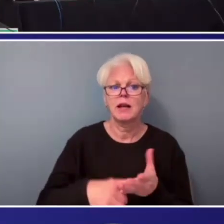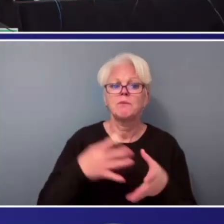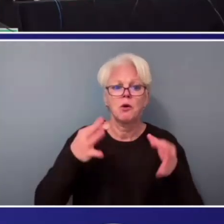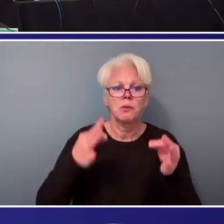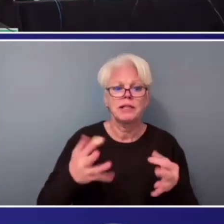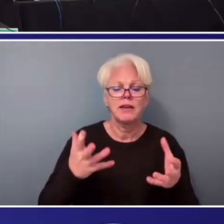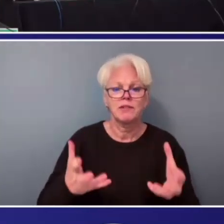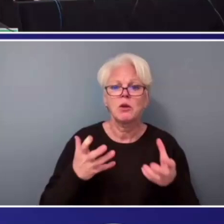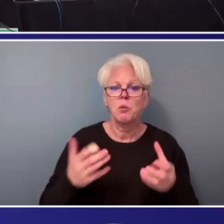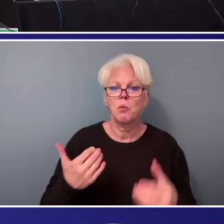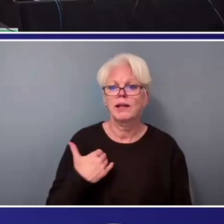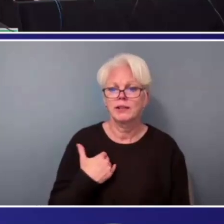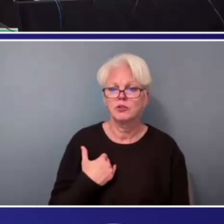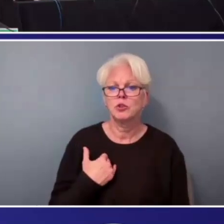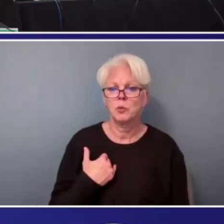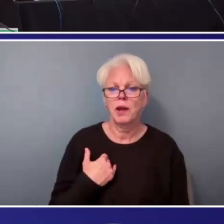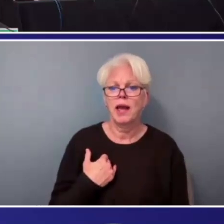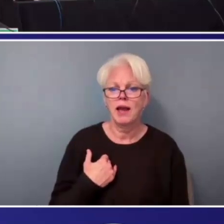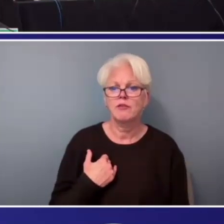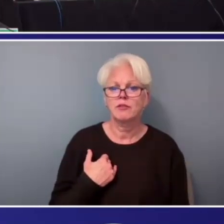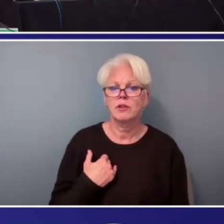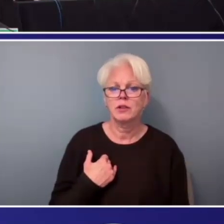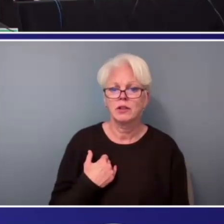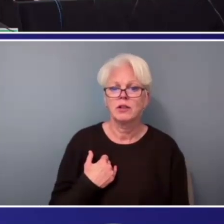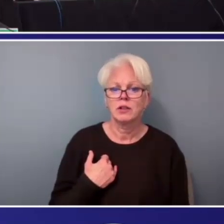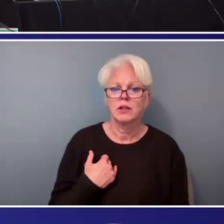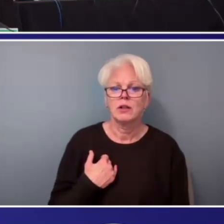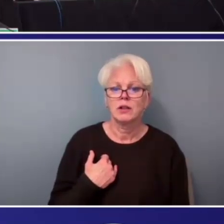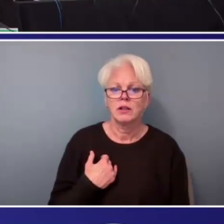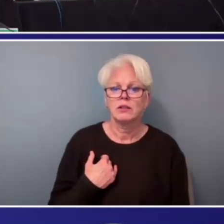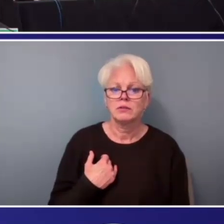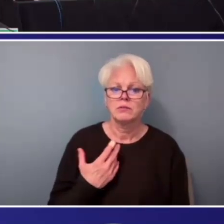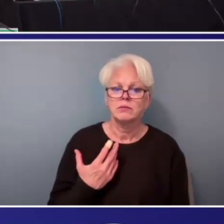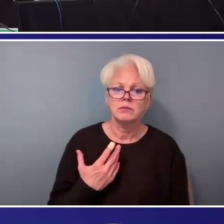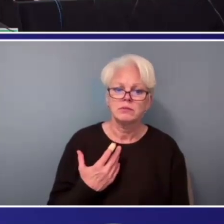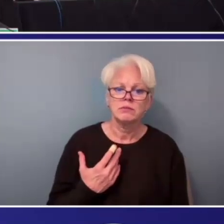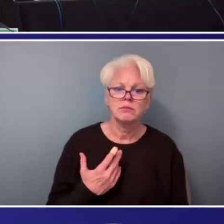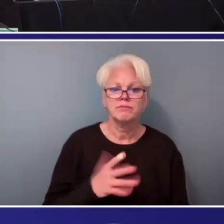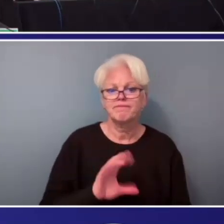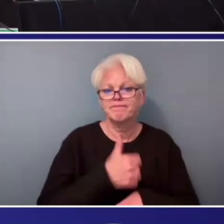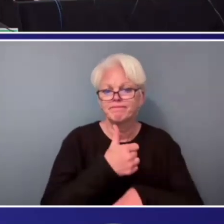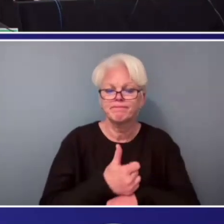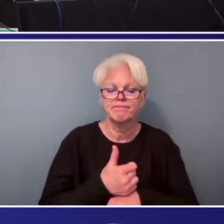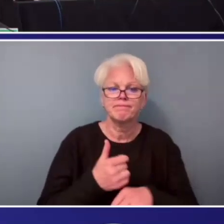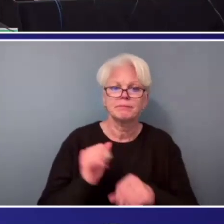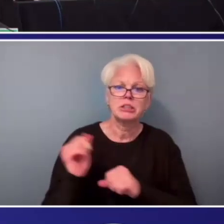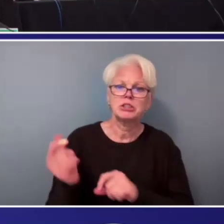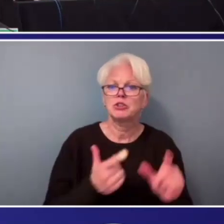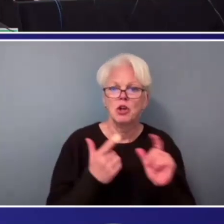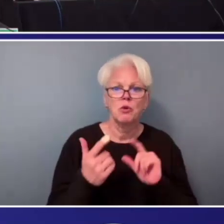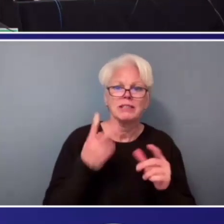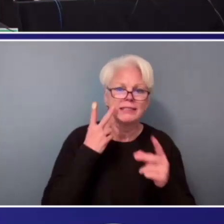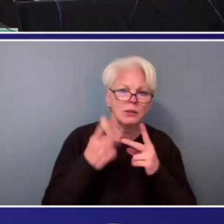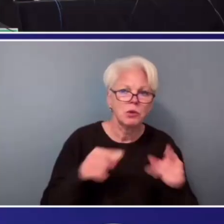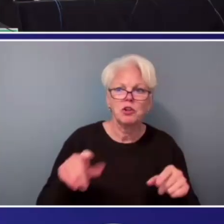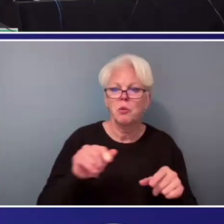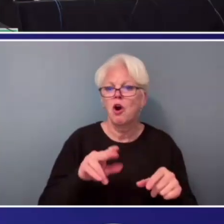have a table setting in terms of, you know, where everybody was with regard to the proposals, what are some of the